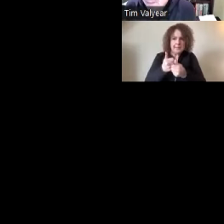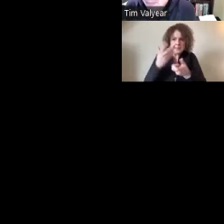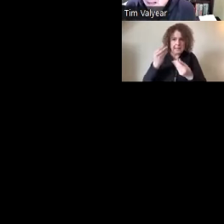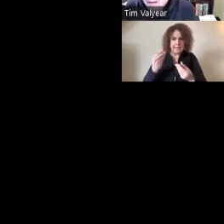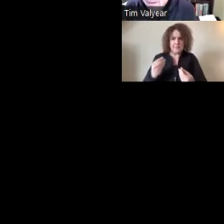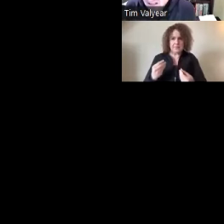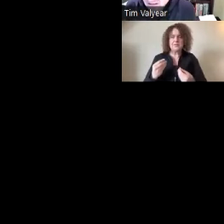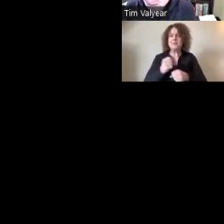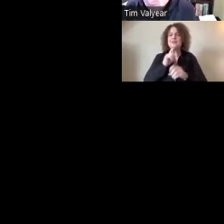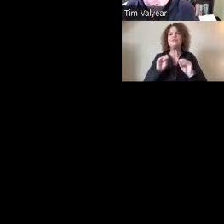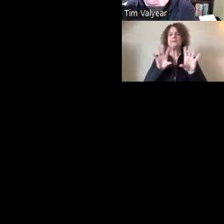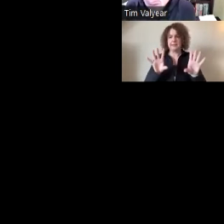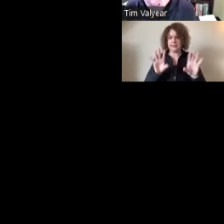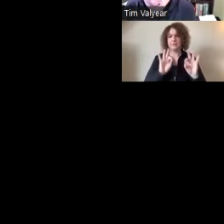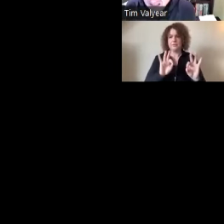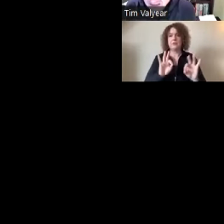lifted, we'll send you the link of where you can find the